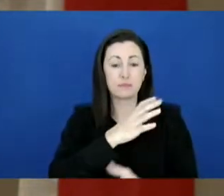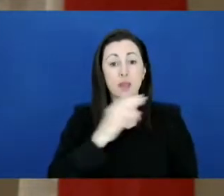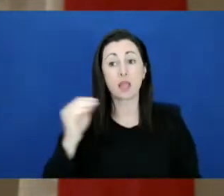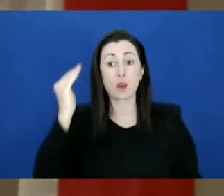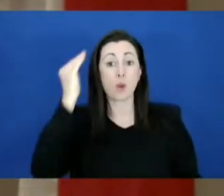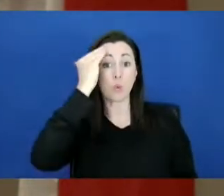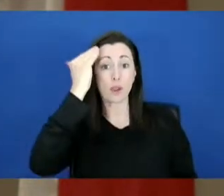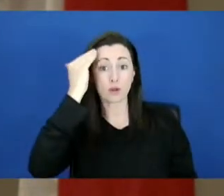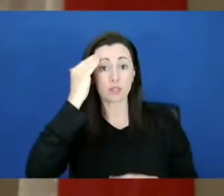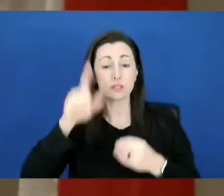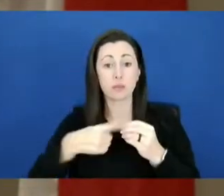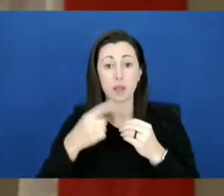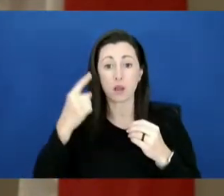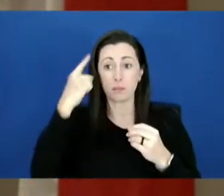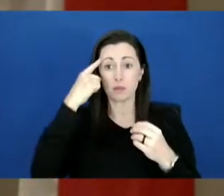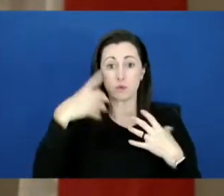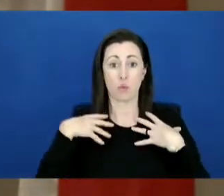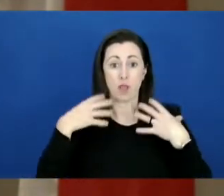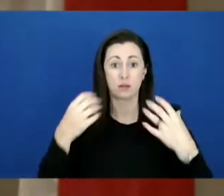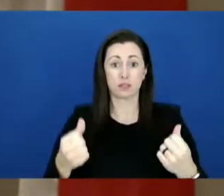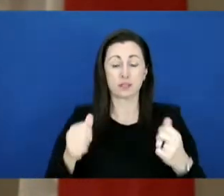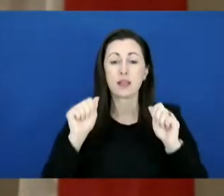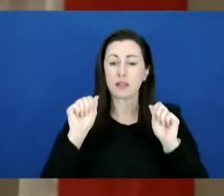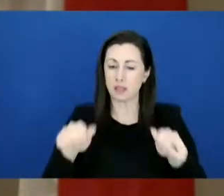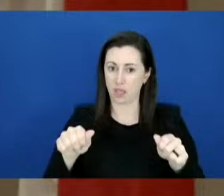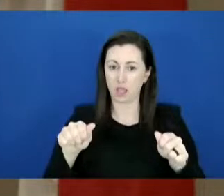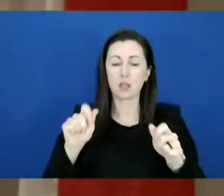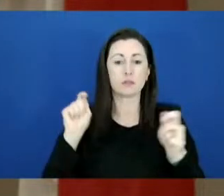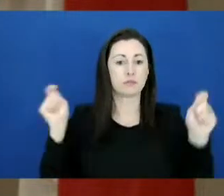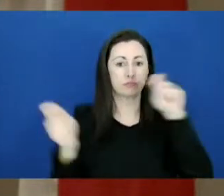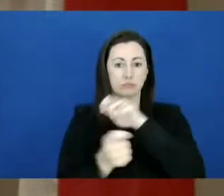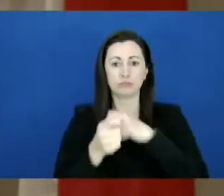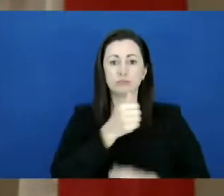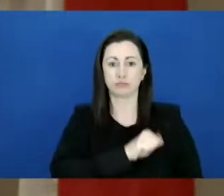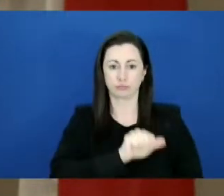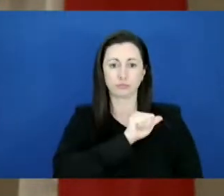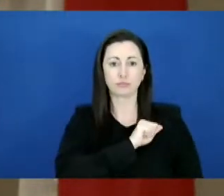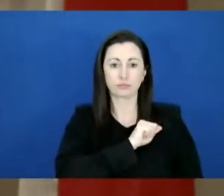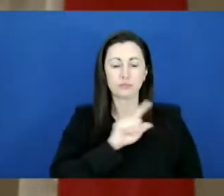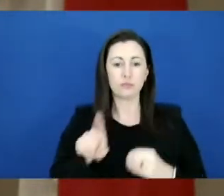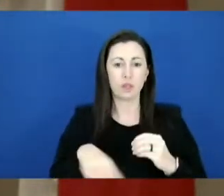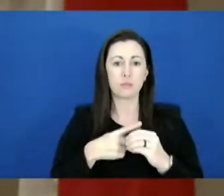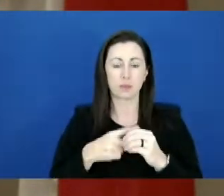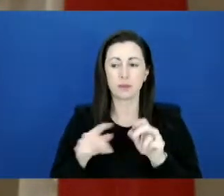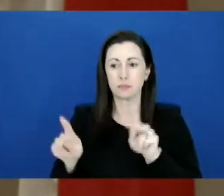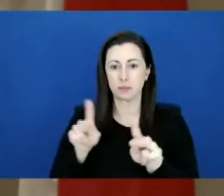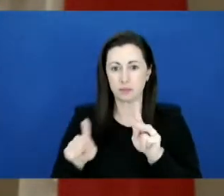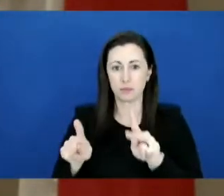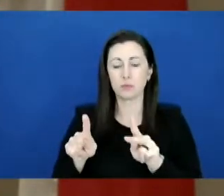SEEKING HELP AND WHEREAS